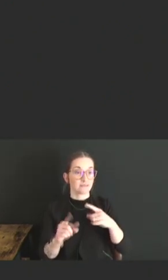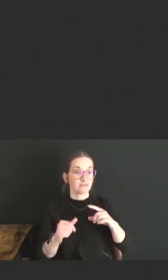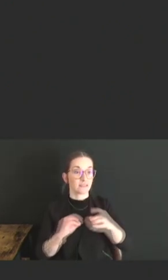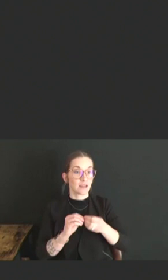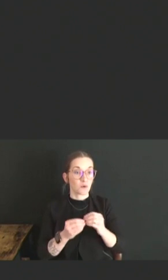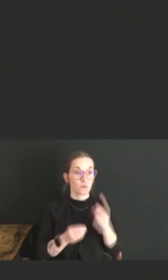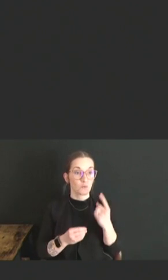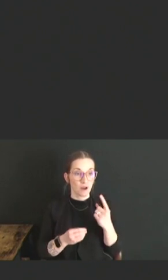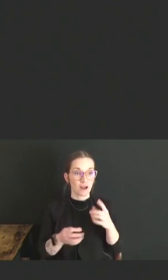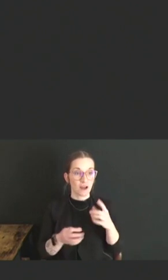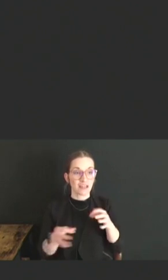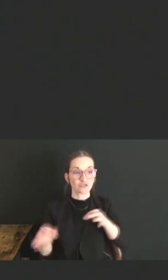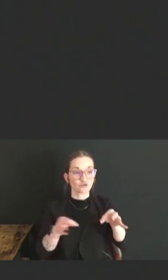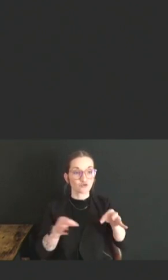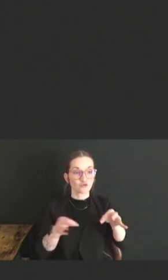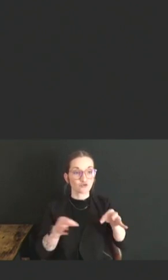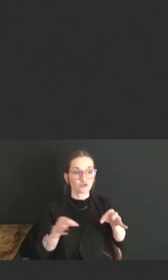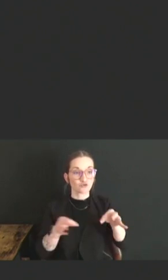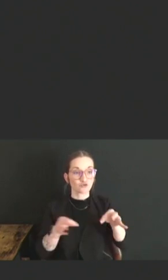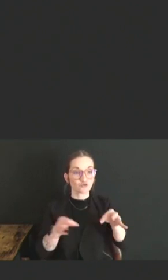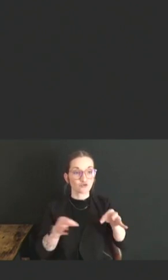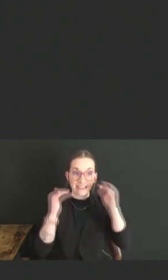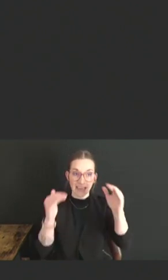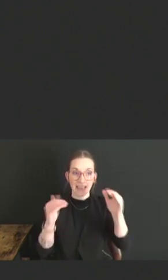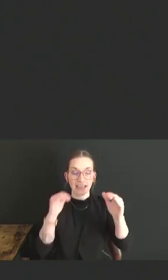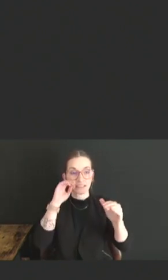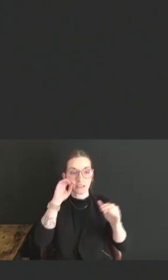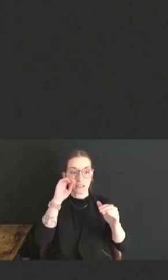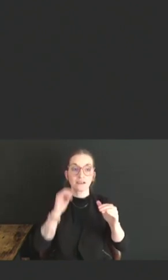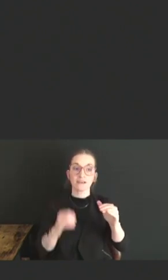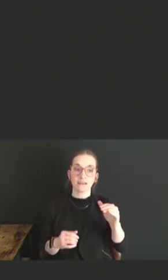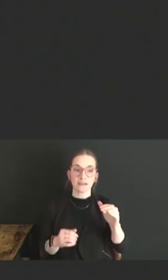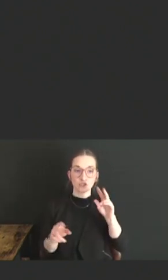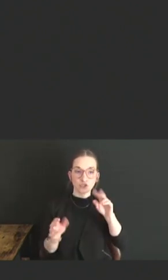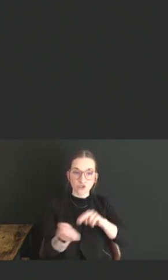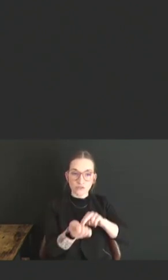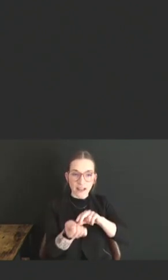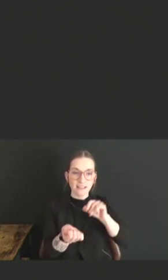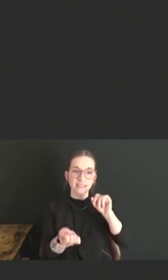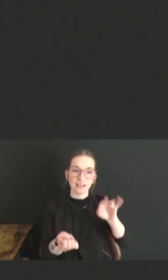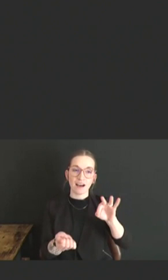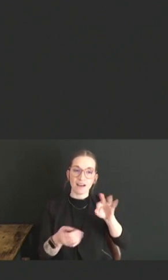of outcomes of myocarditis after mRNA COVID-19 vaccination, and two is to